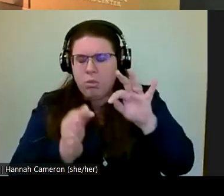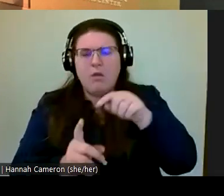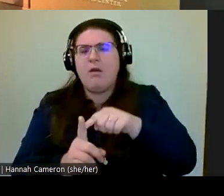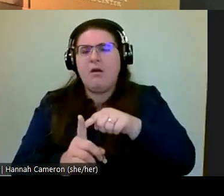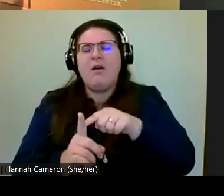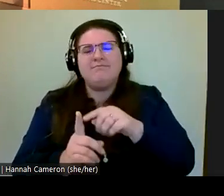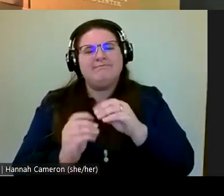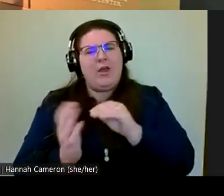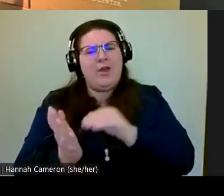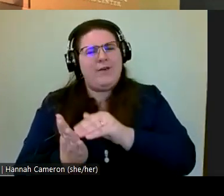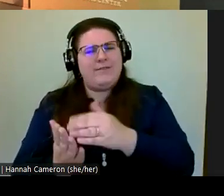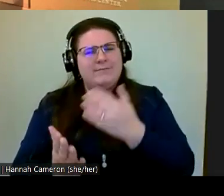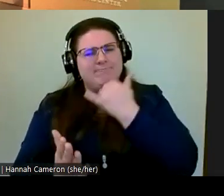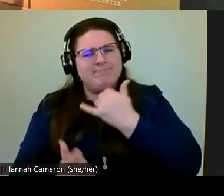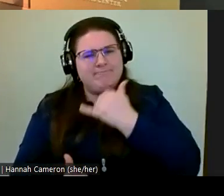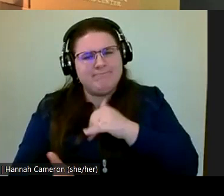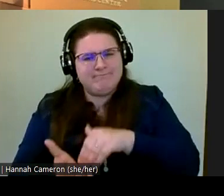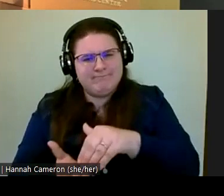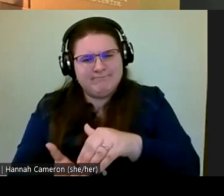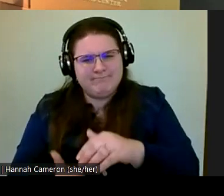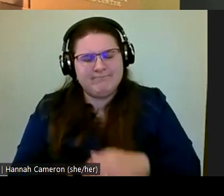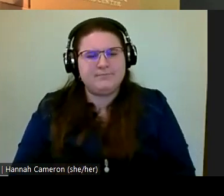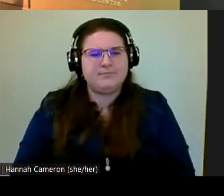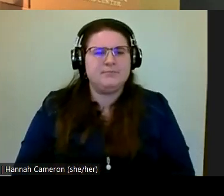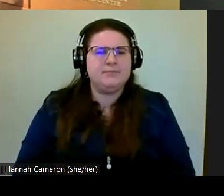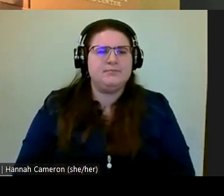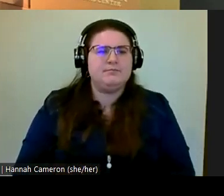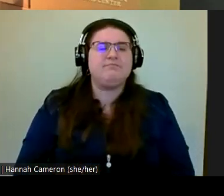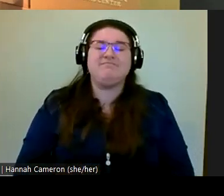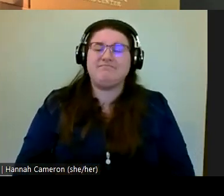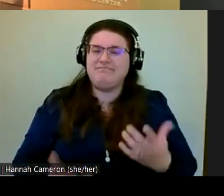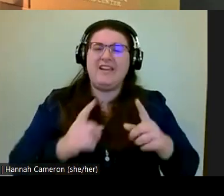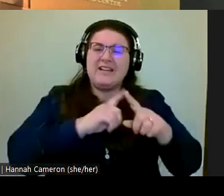the criminal justice system and we've also become we've also come to realize I think just really